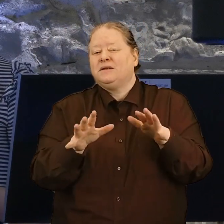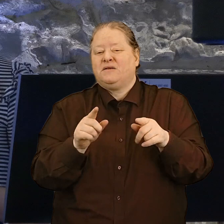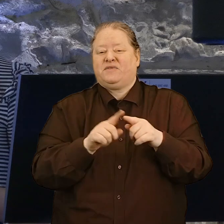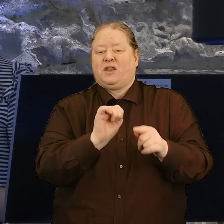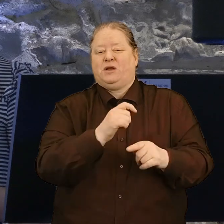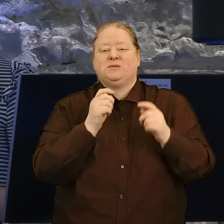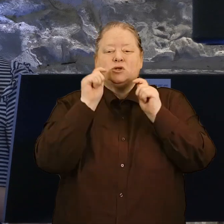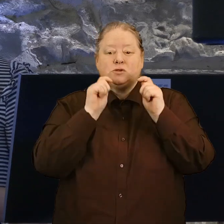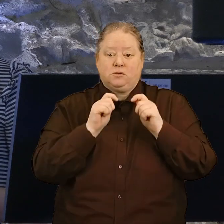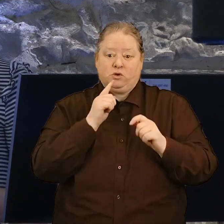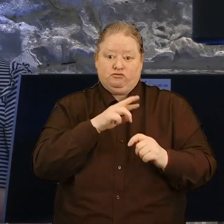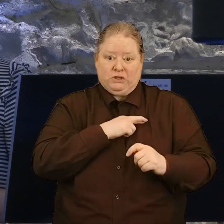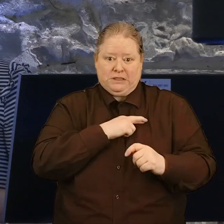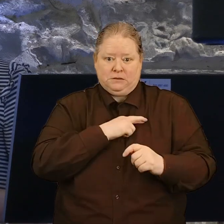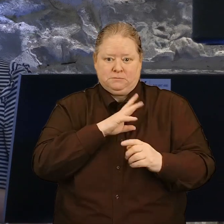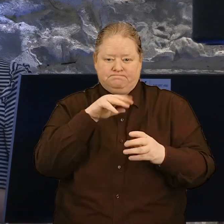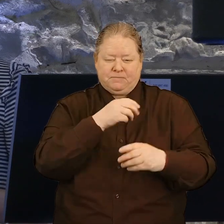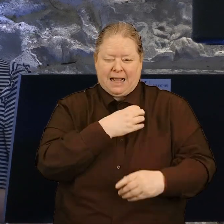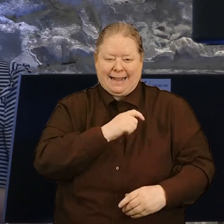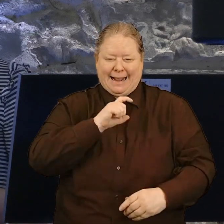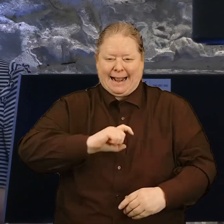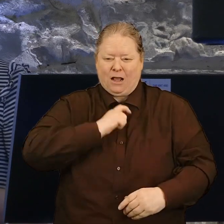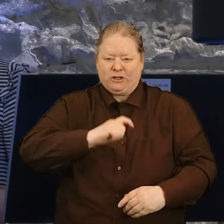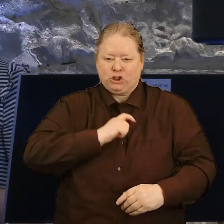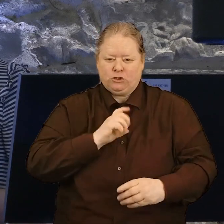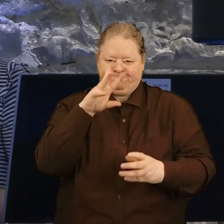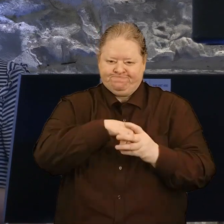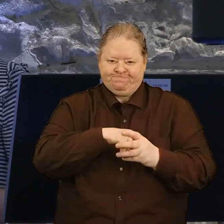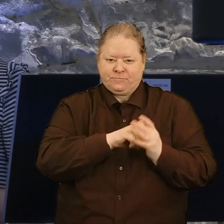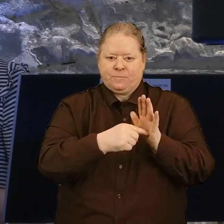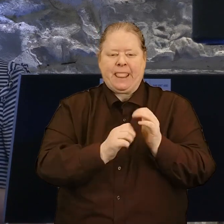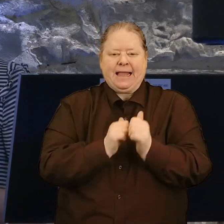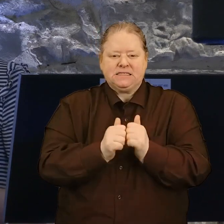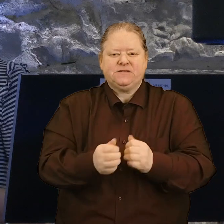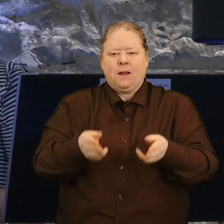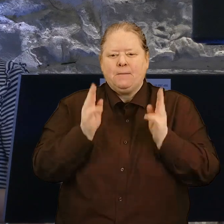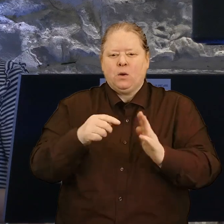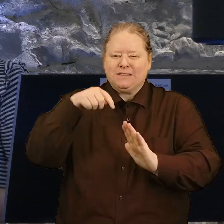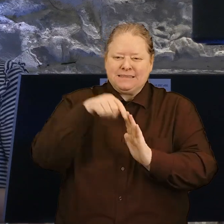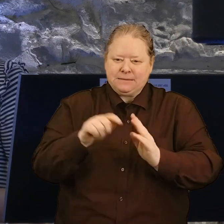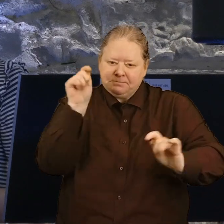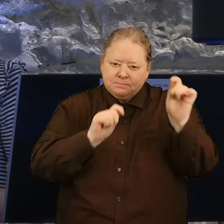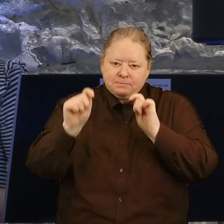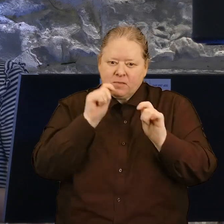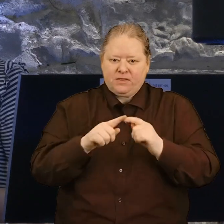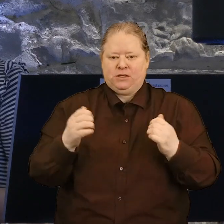expressions, but as emblematic of character in the abstract. Activity, power and deep reflection are here symbolised in the